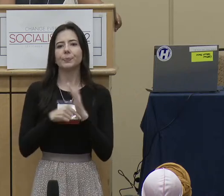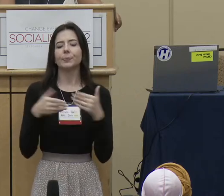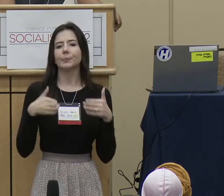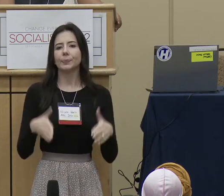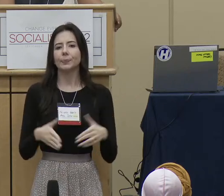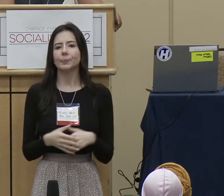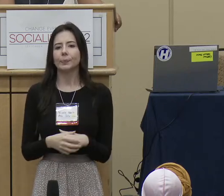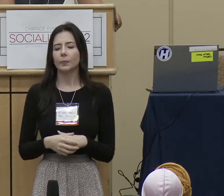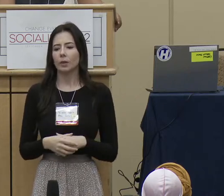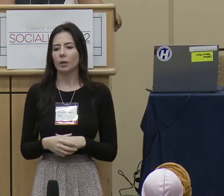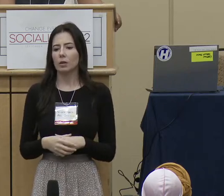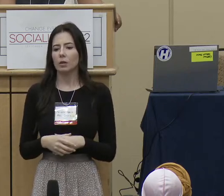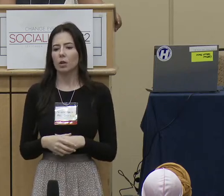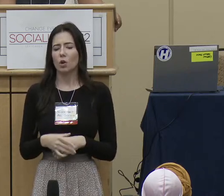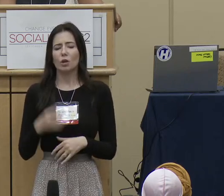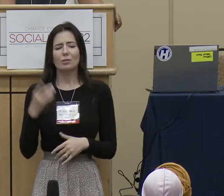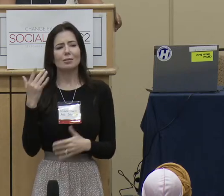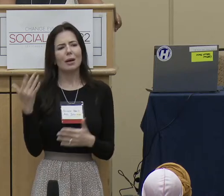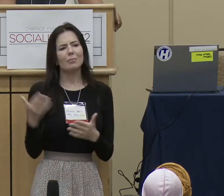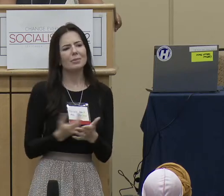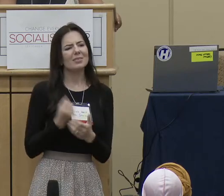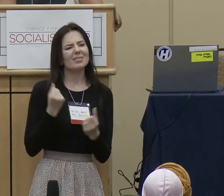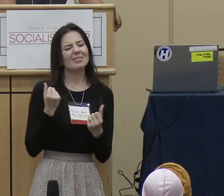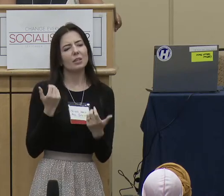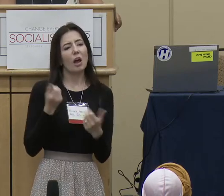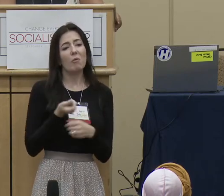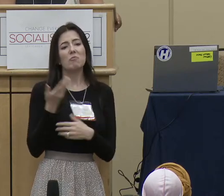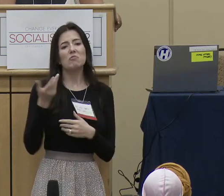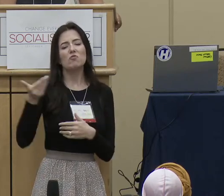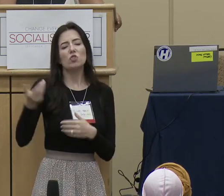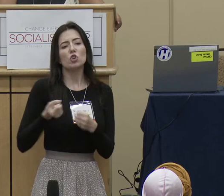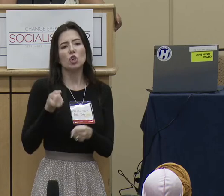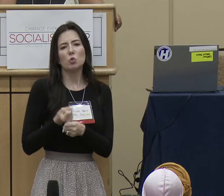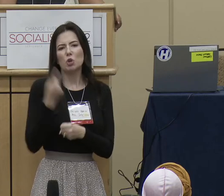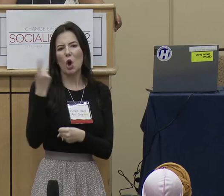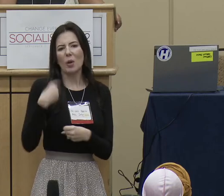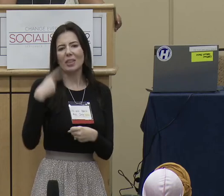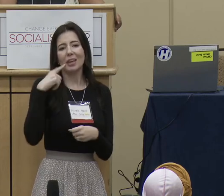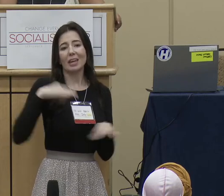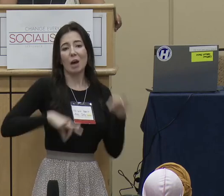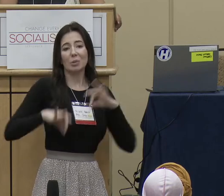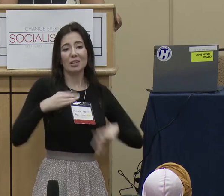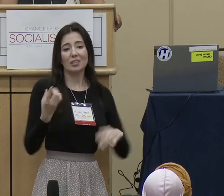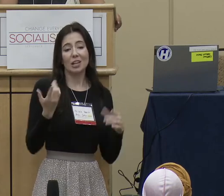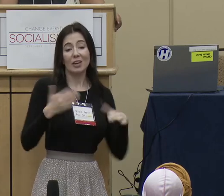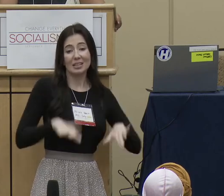way . You know, every 30 years we on the left think capitalism